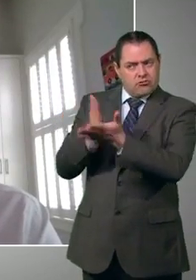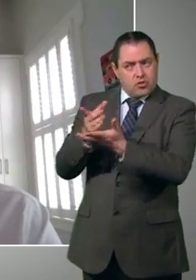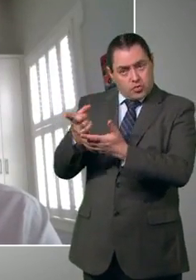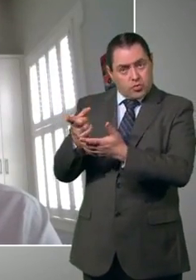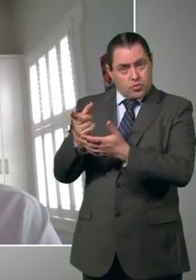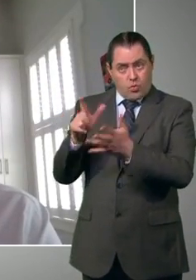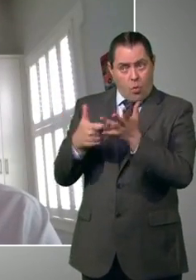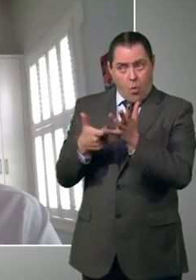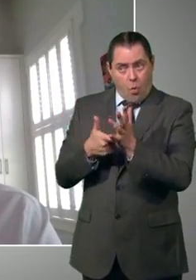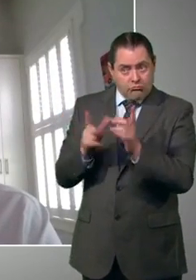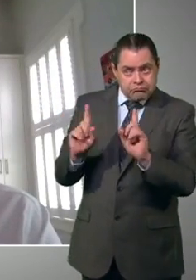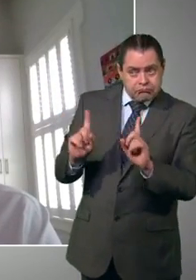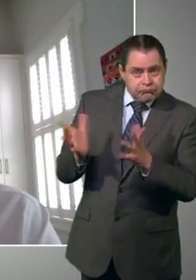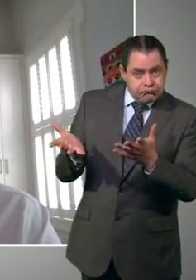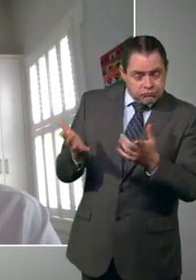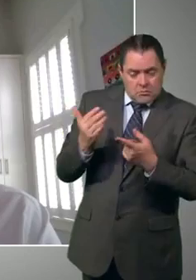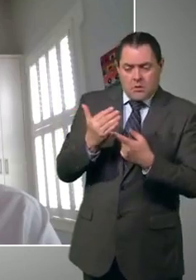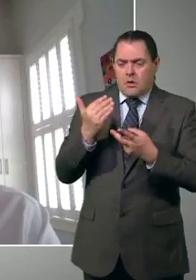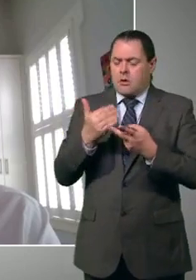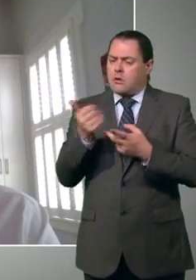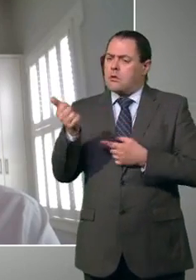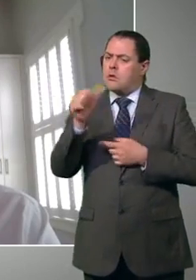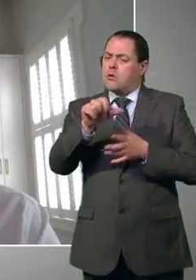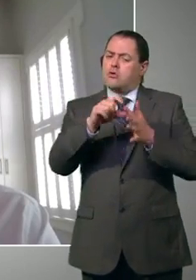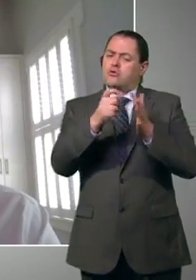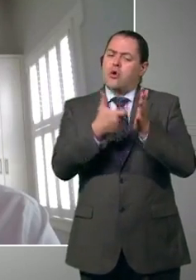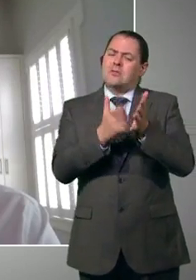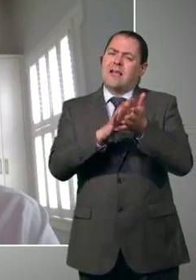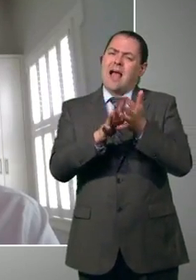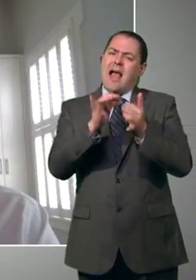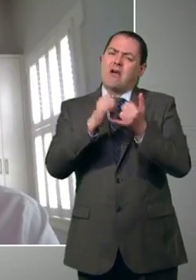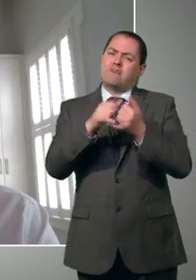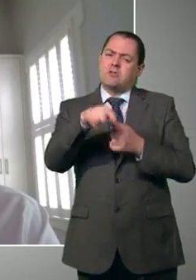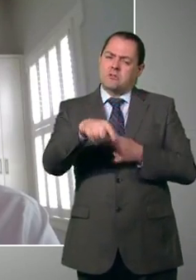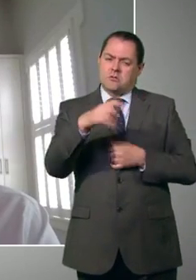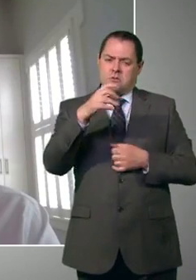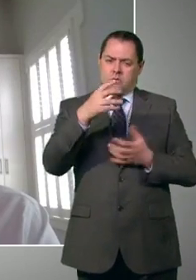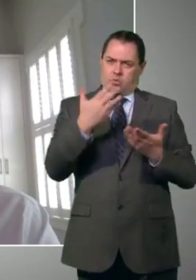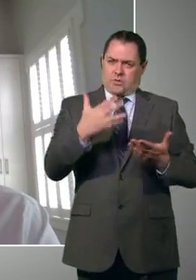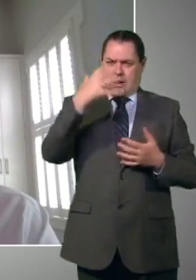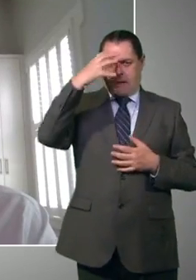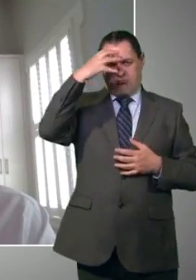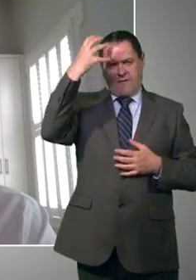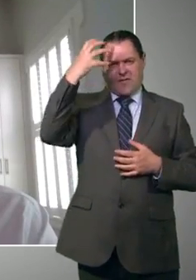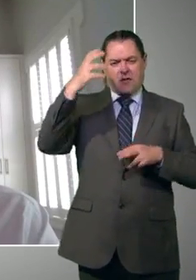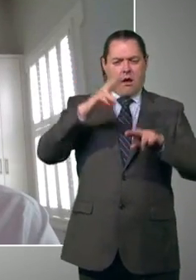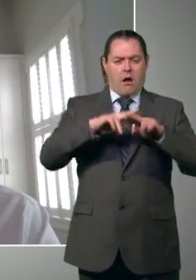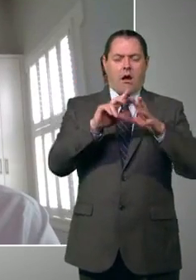the on the road map Professor Neil Ferguson said this morning that the idea of lockdown restrictions on the